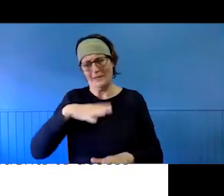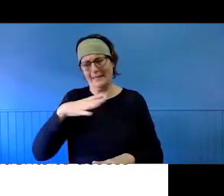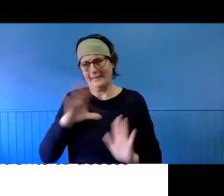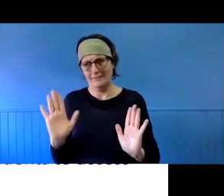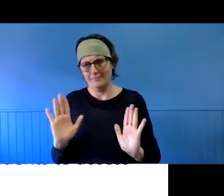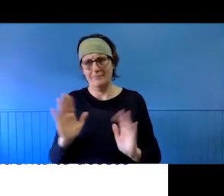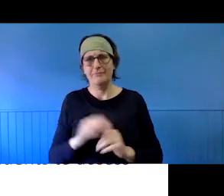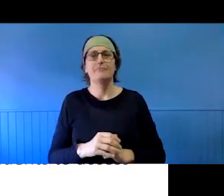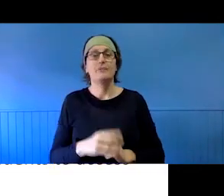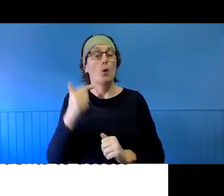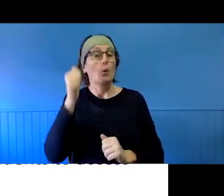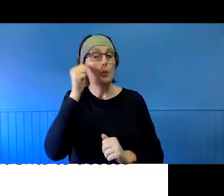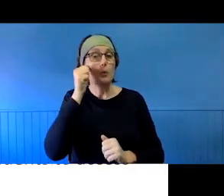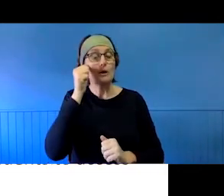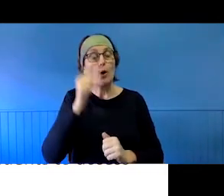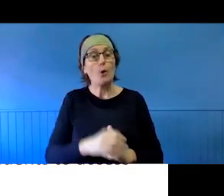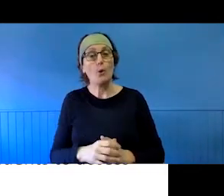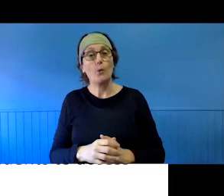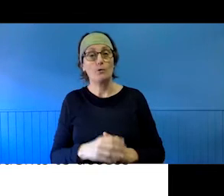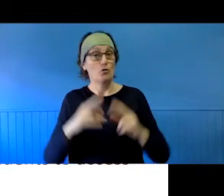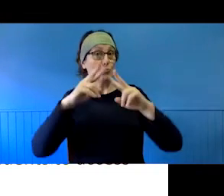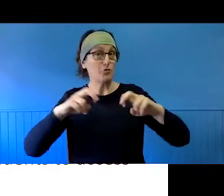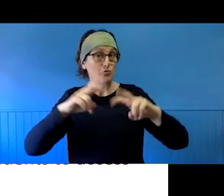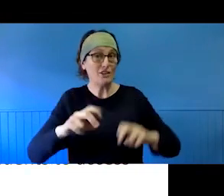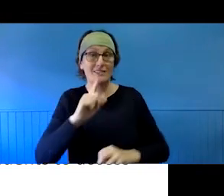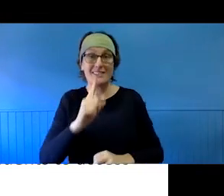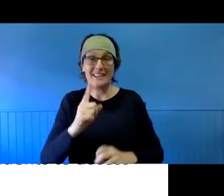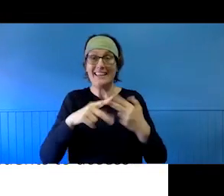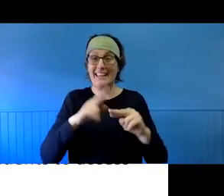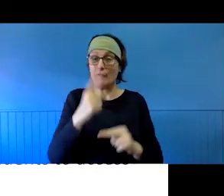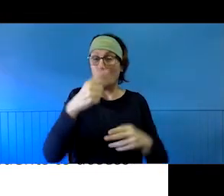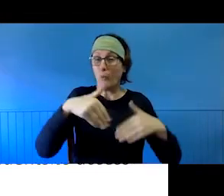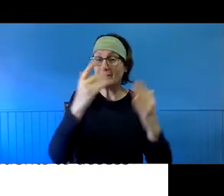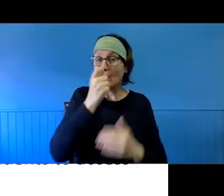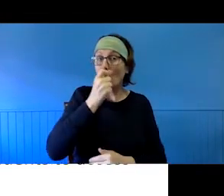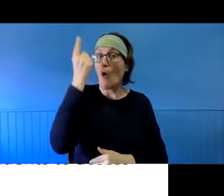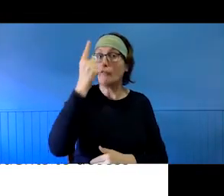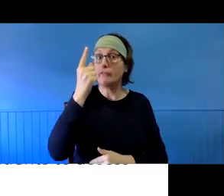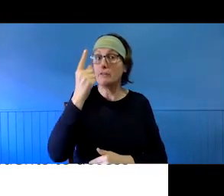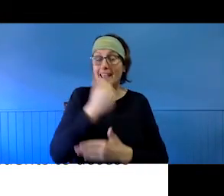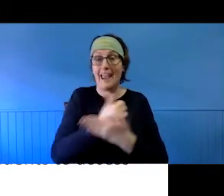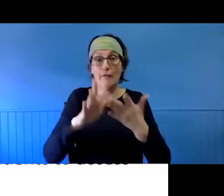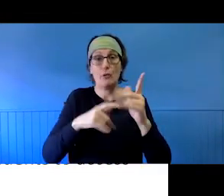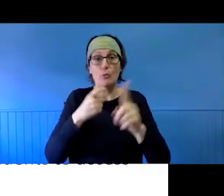We do know that, research says, taking one day off a week from work actually helps get